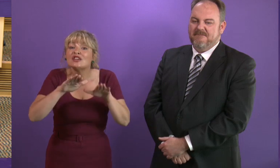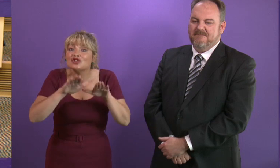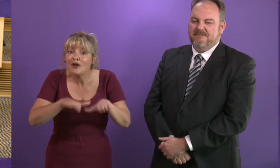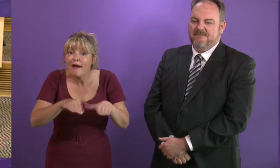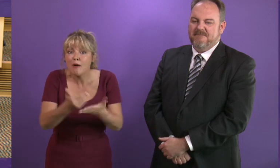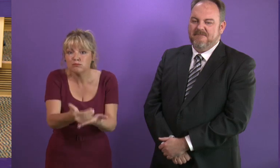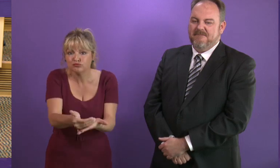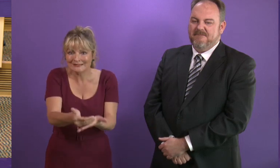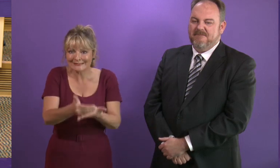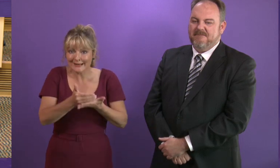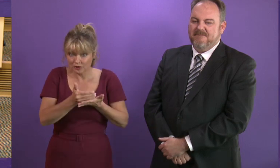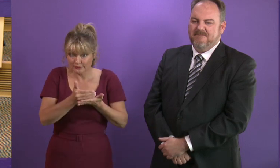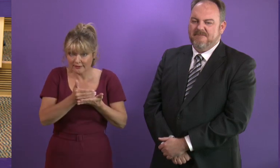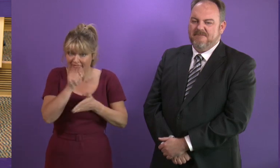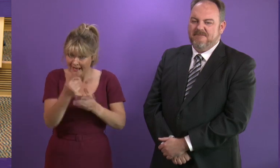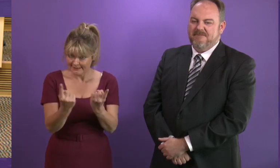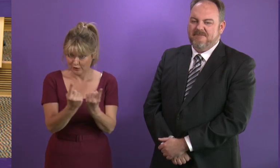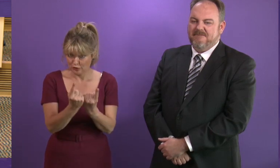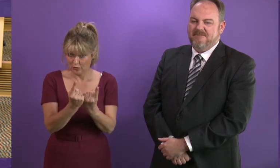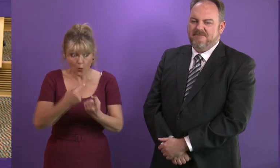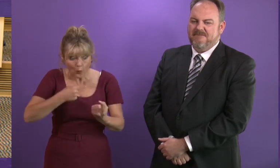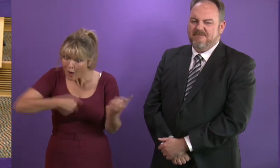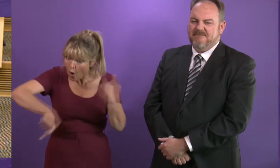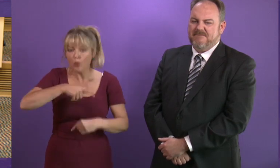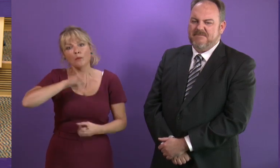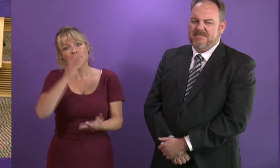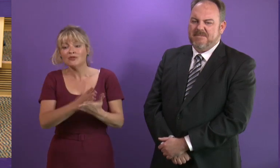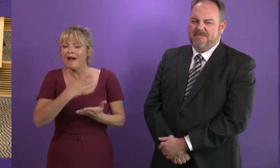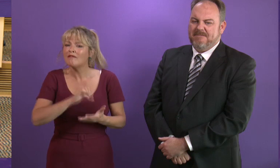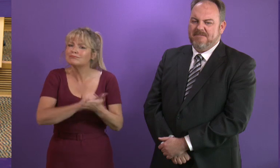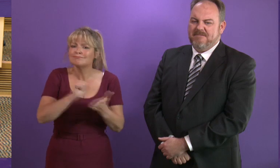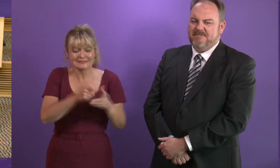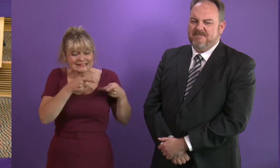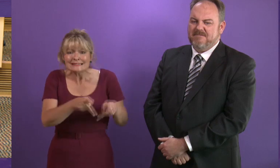this country has in place systems that give children, particularly children who are living